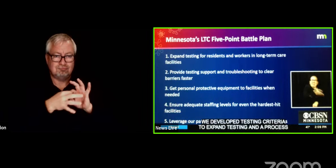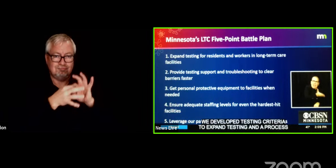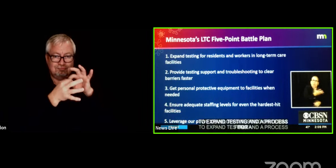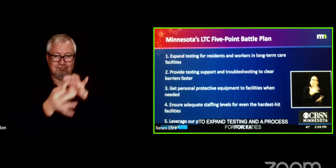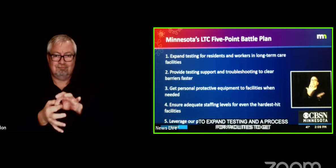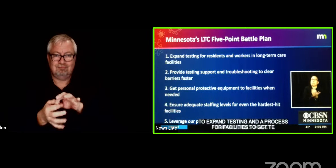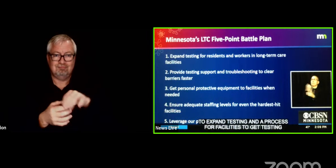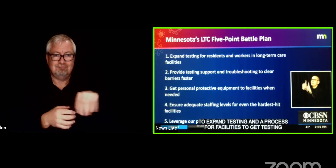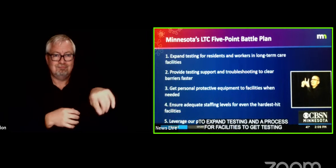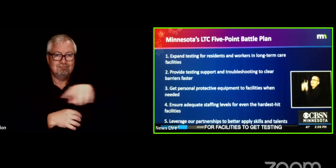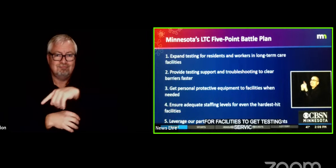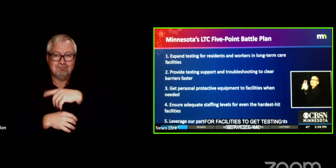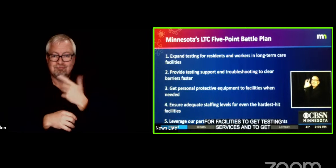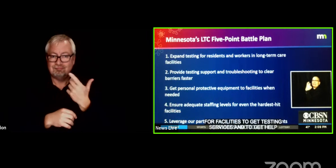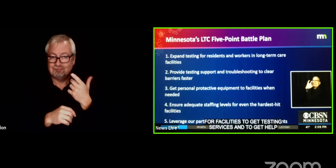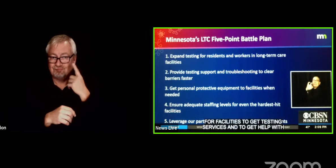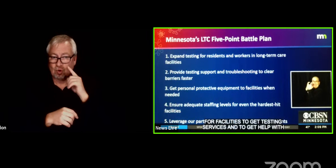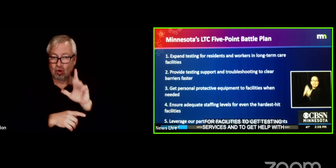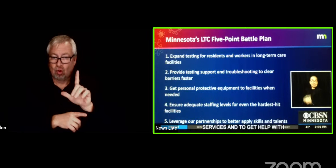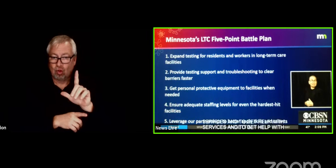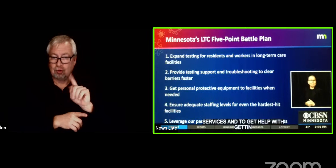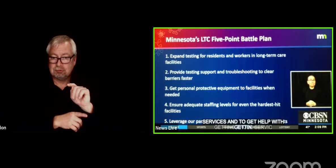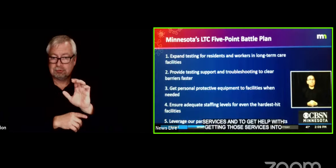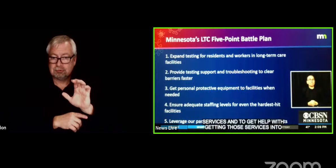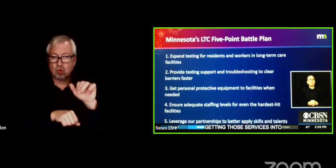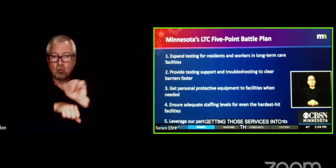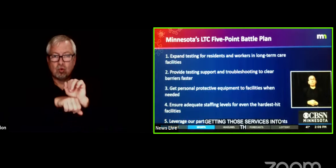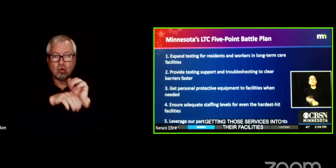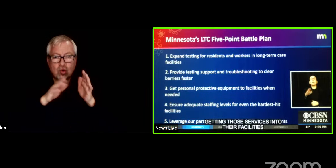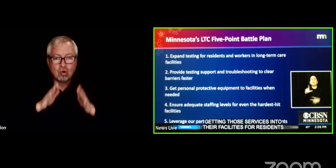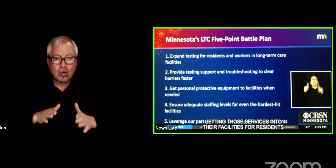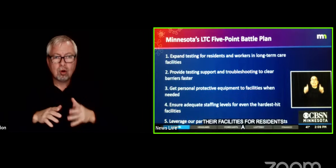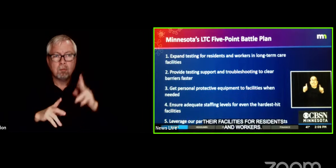THIS TESTING CAPACITY WAS INITIALLY MADE POSSIBLE THROUGH THE MINNESOTA NATIONAL GUARD